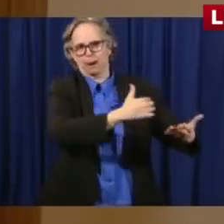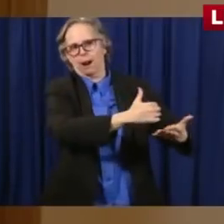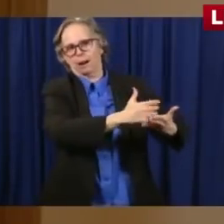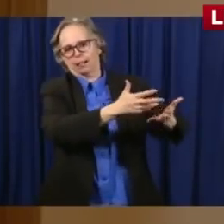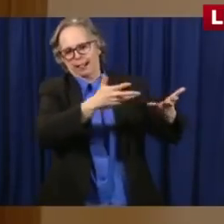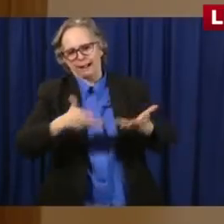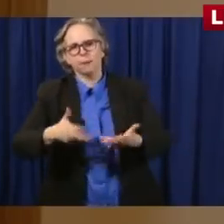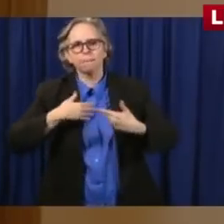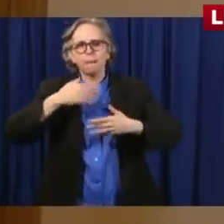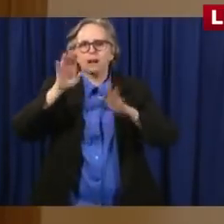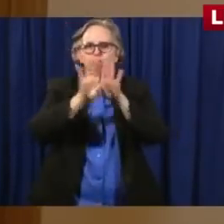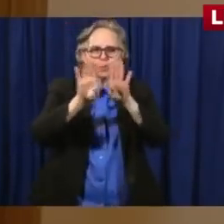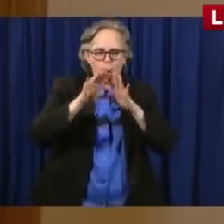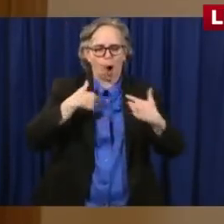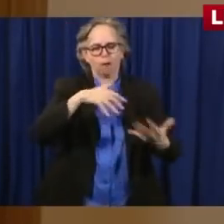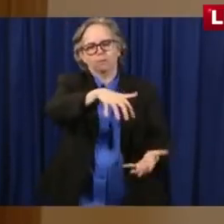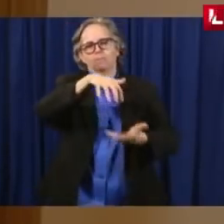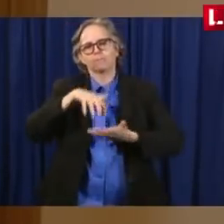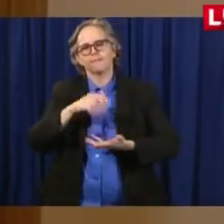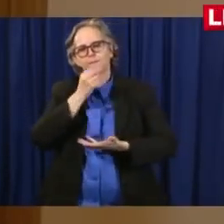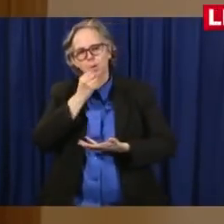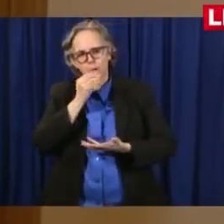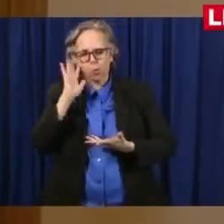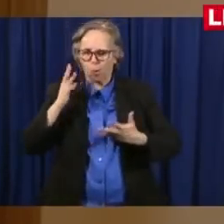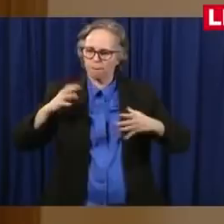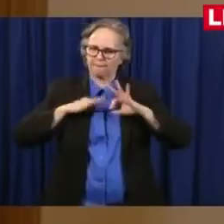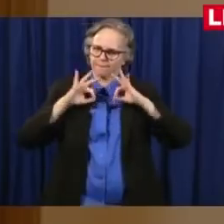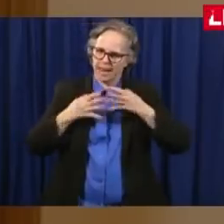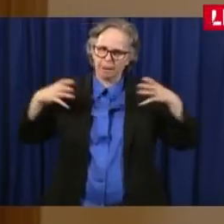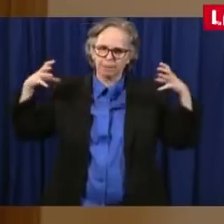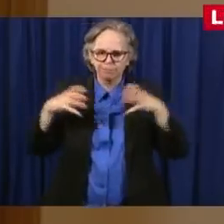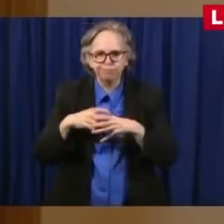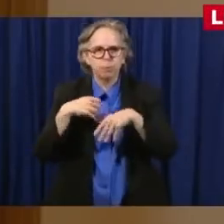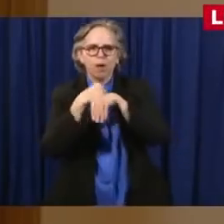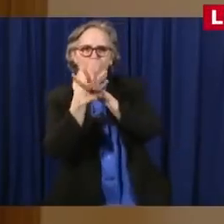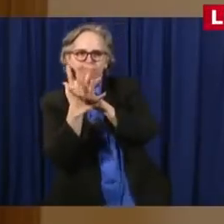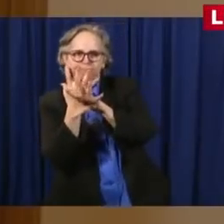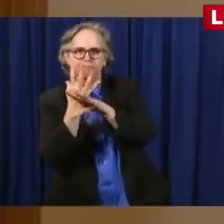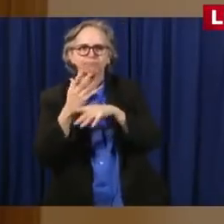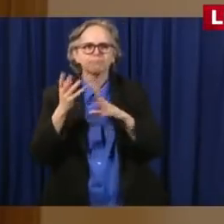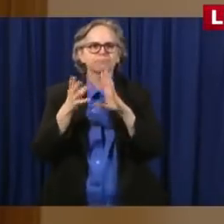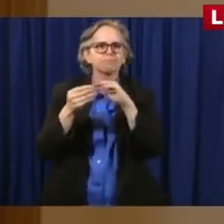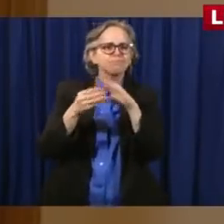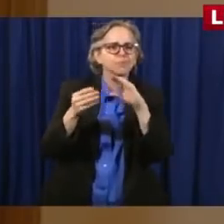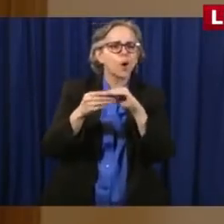MY MATZOH BALL SOUP IS THE BEST. MY FRIENDS COOKED FOR ME.